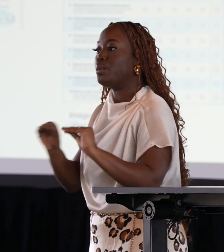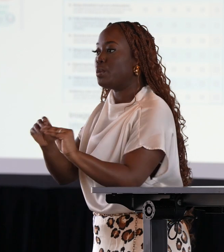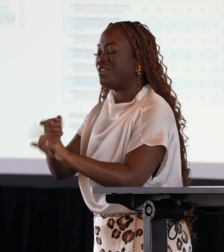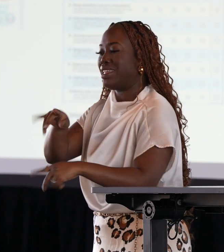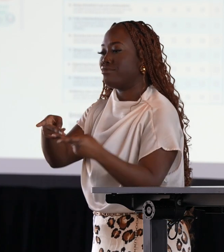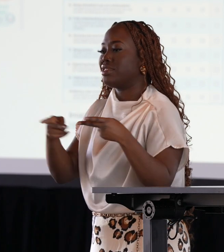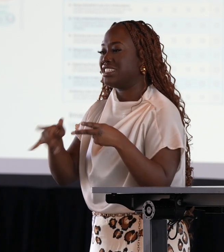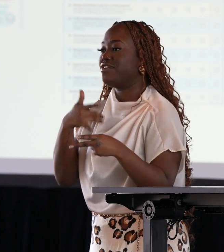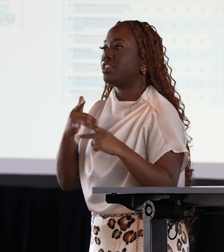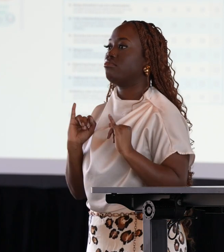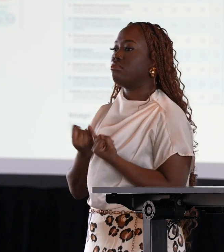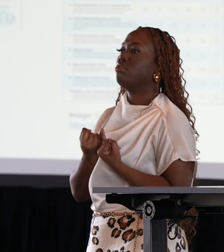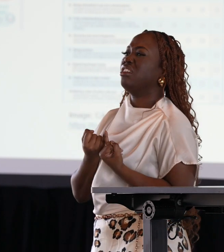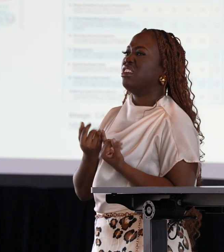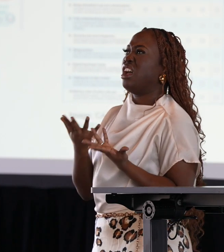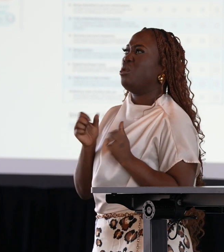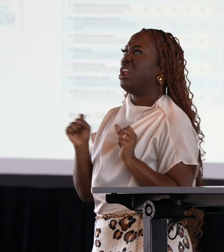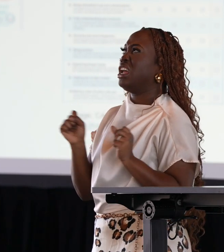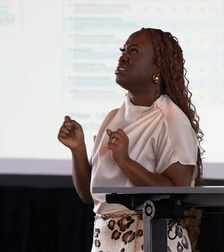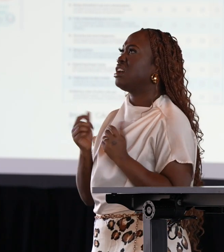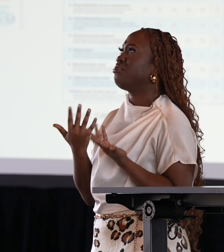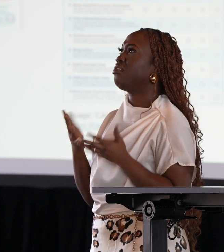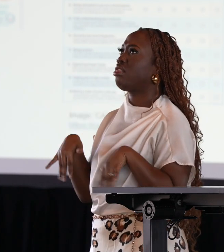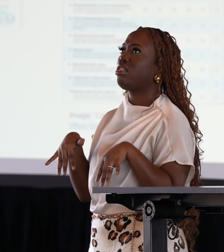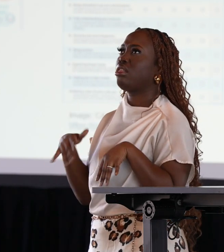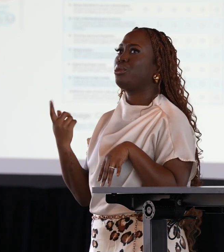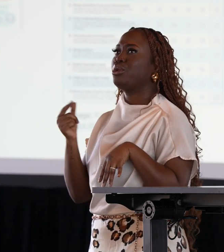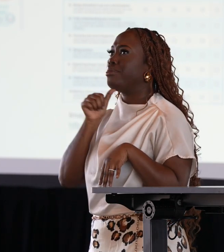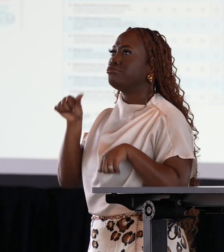place of ambivalence. Like, yeah, I kind of want to exercise, but I'm not really sure these are the ways to